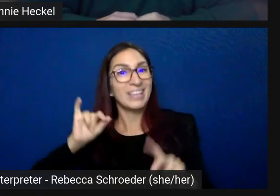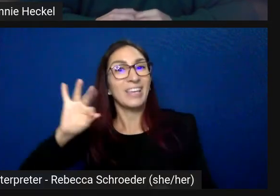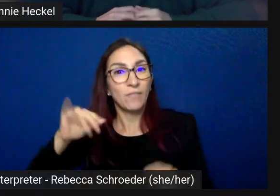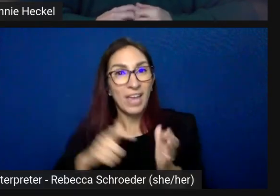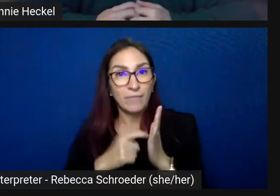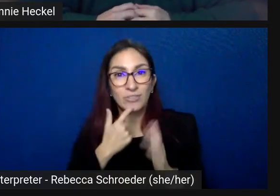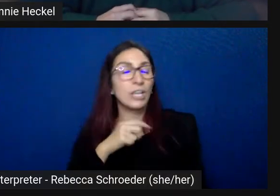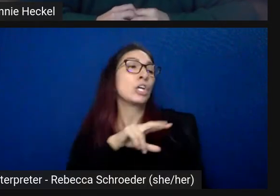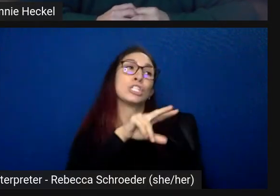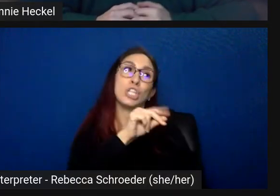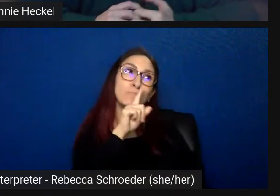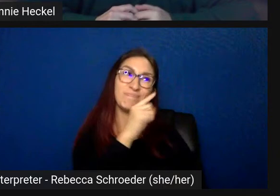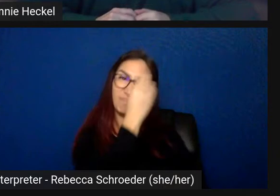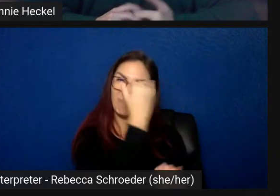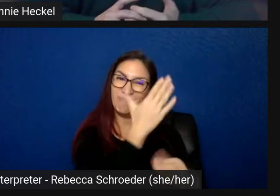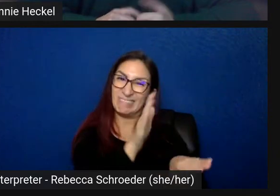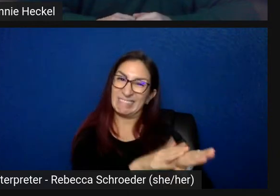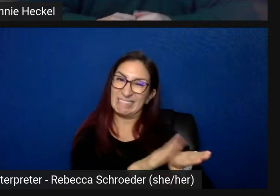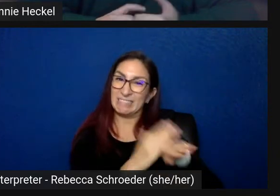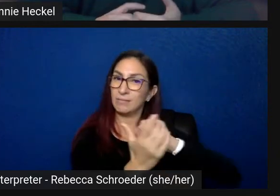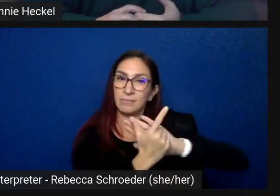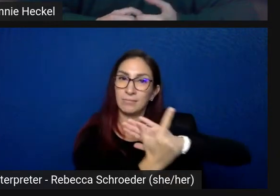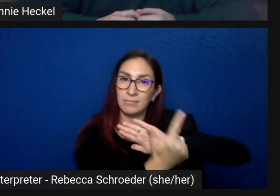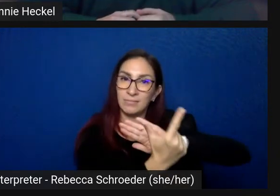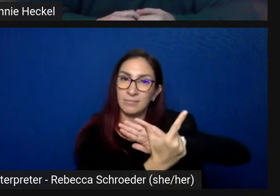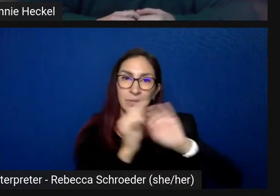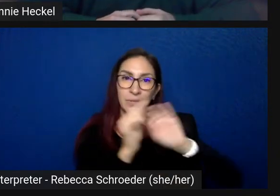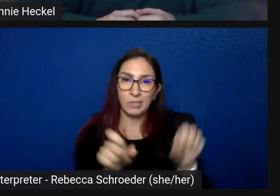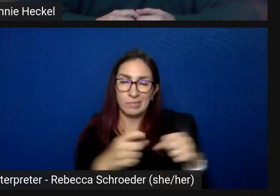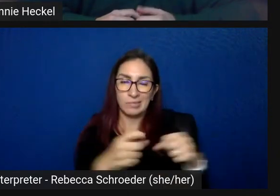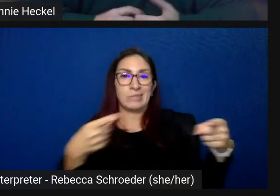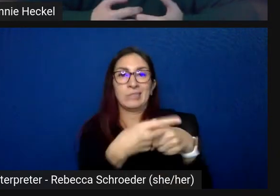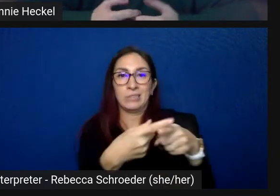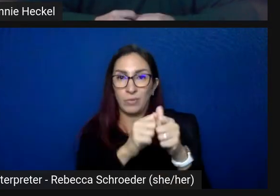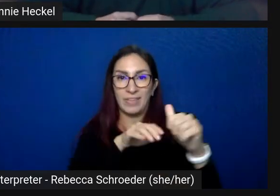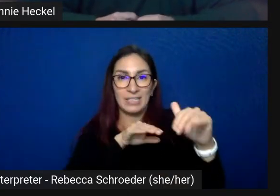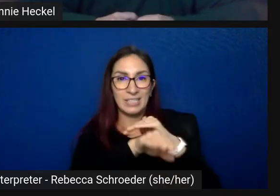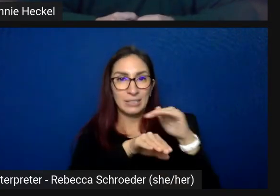to do this because accessibility, it'll sometimes raise some hackles, but it can get through.